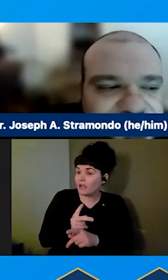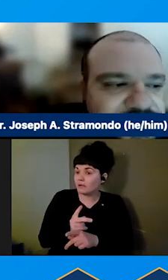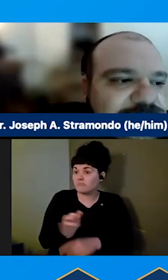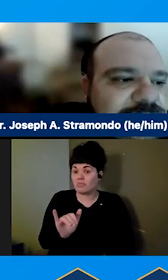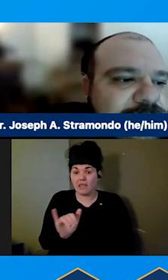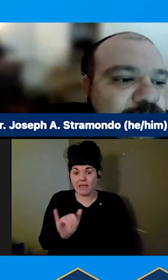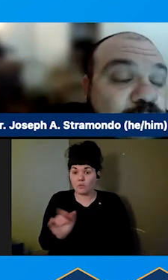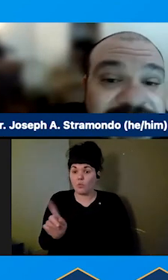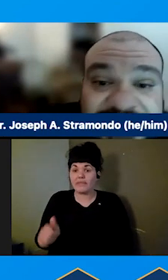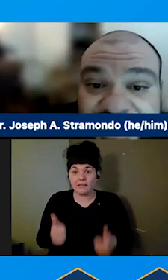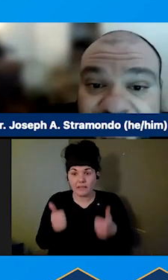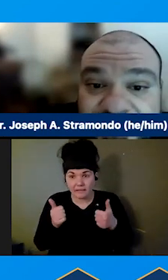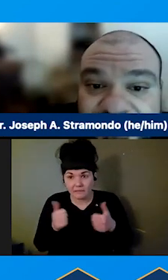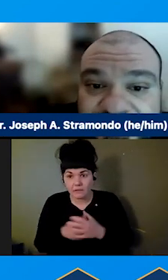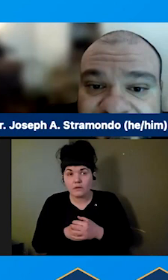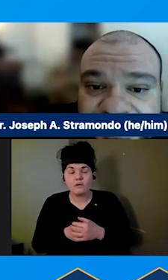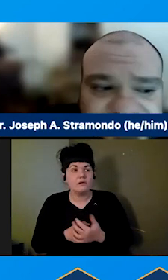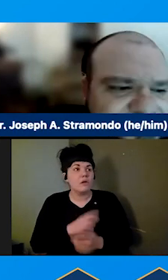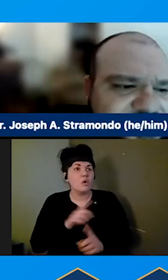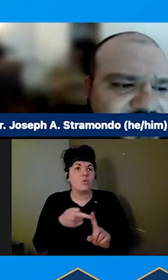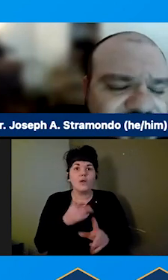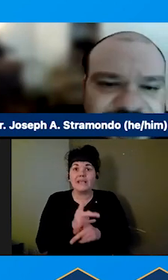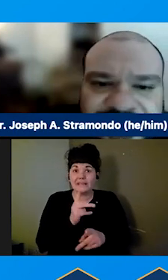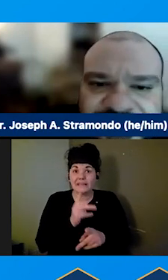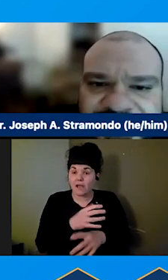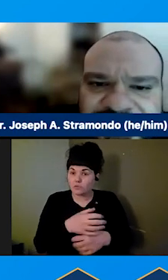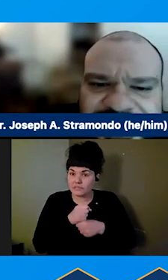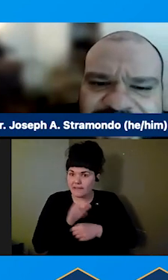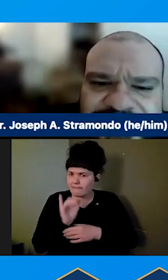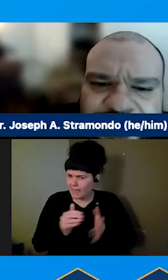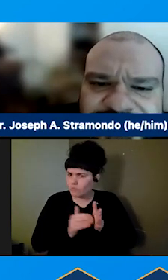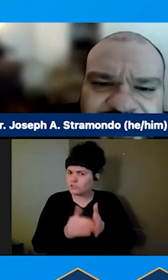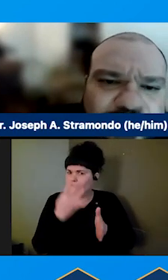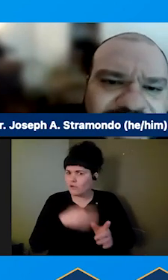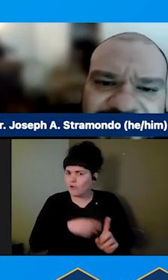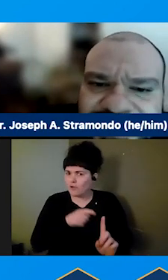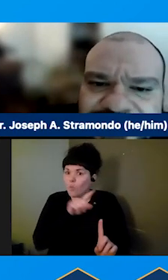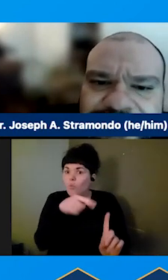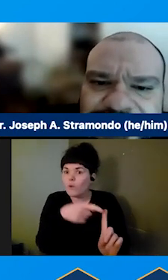they live. Right. When care is received. This one is often overlooked. Right. Having someone tell you when you eat